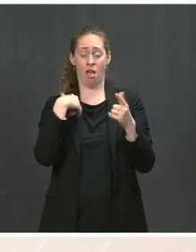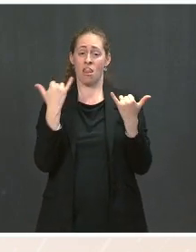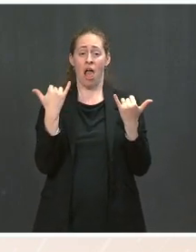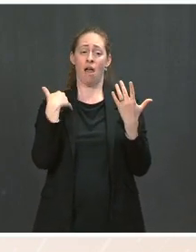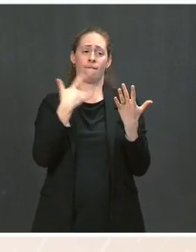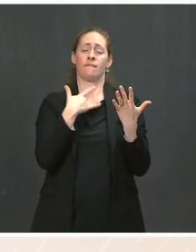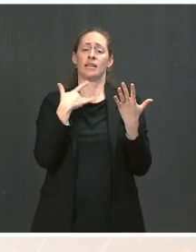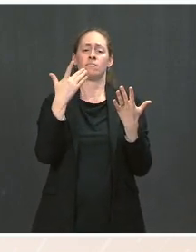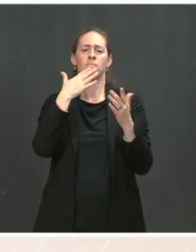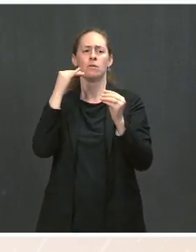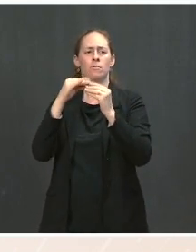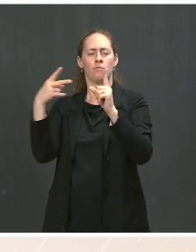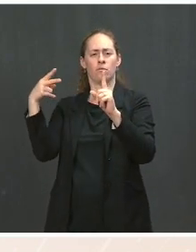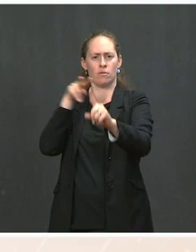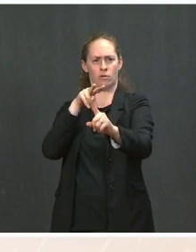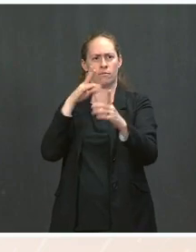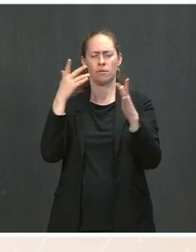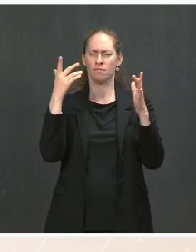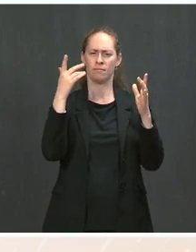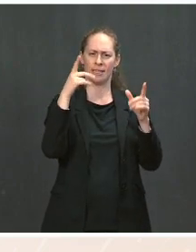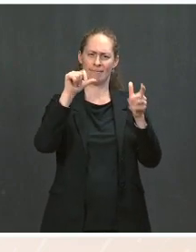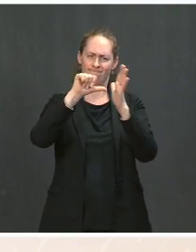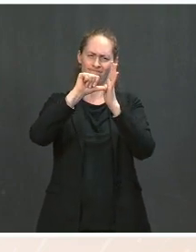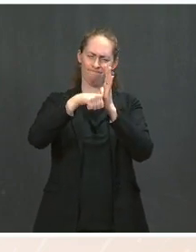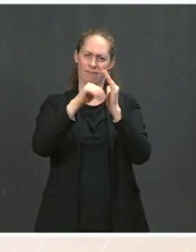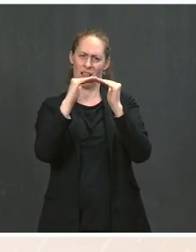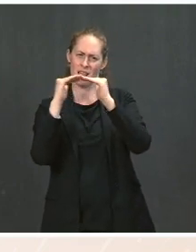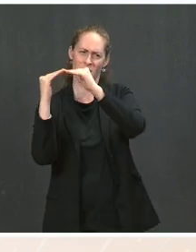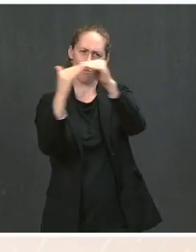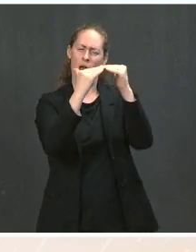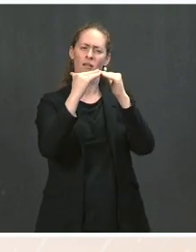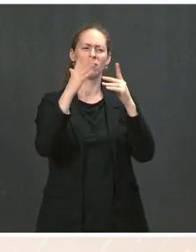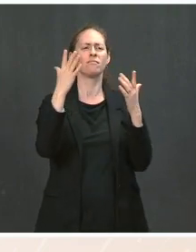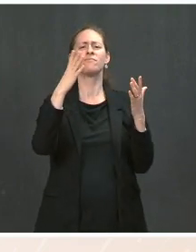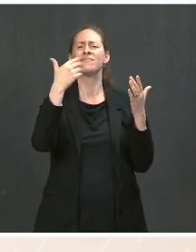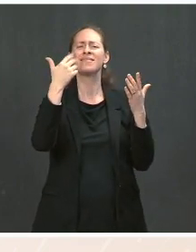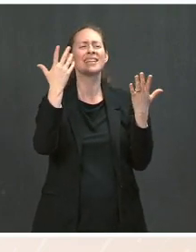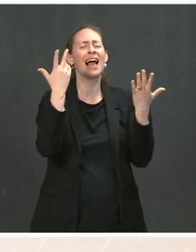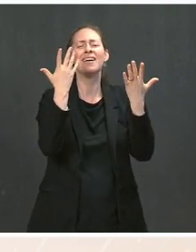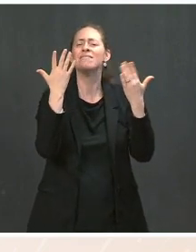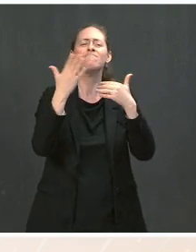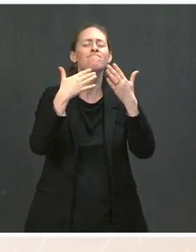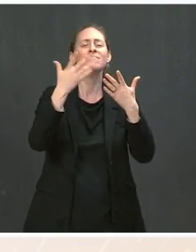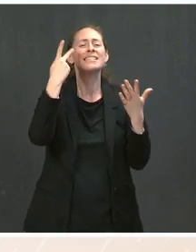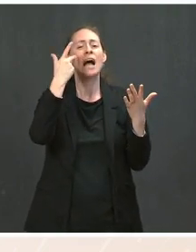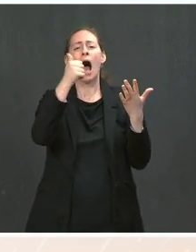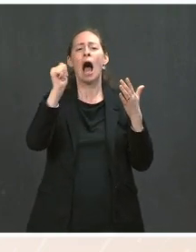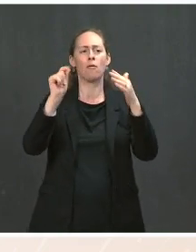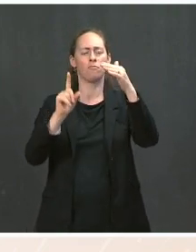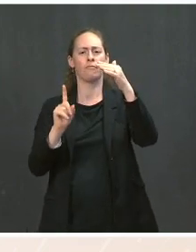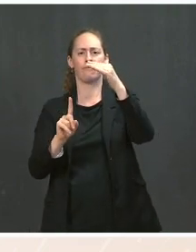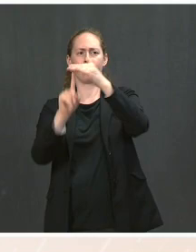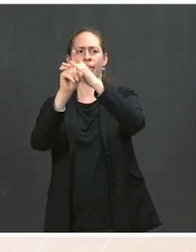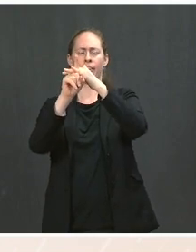that equity and addressing any -- any issues related to confidence was central to our strategy.